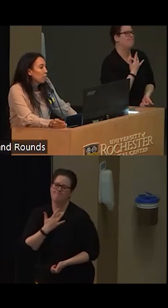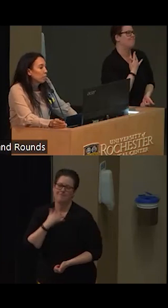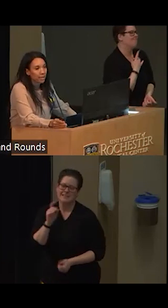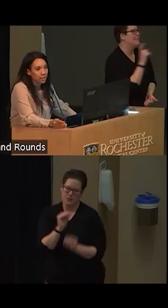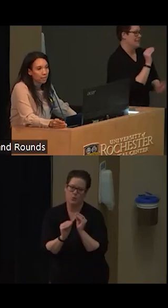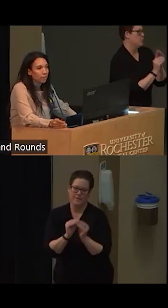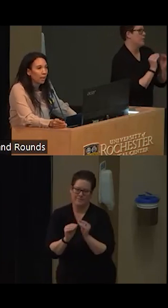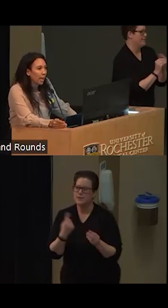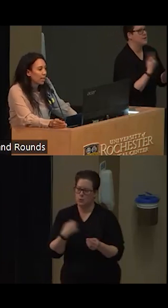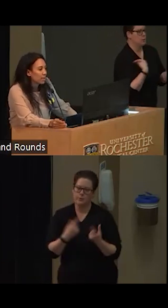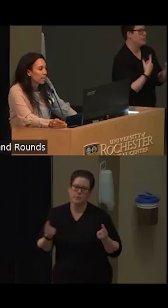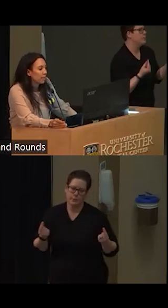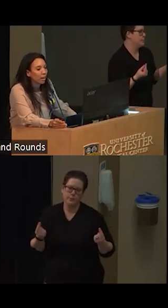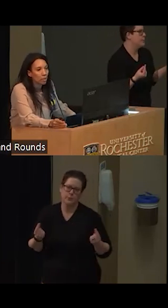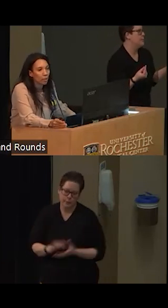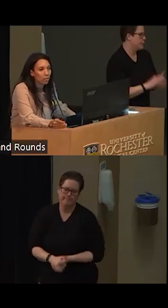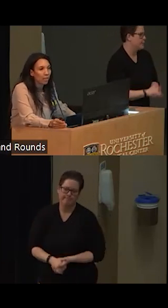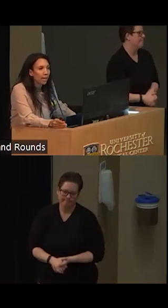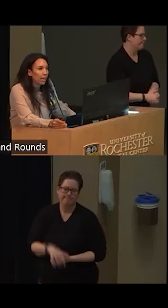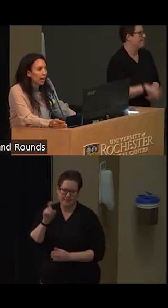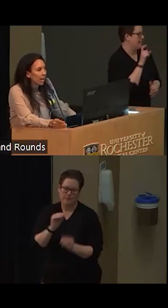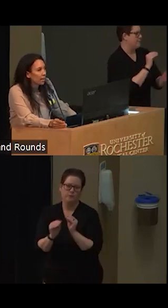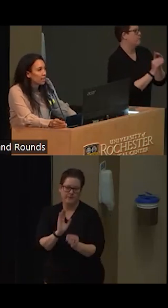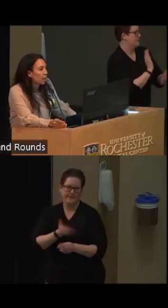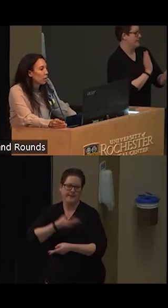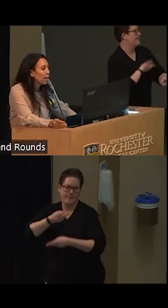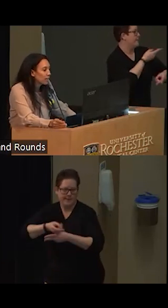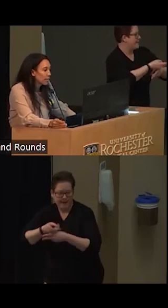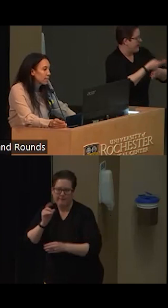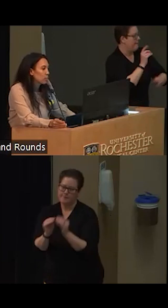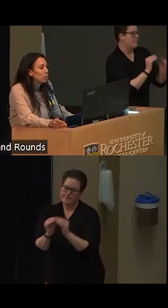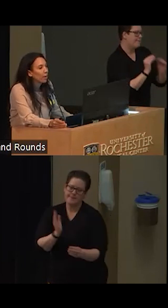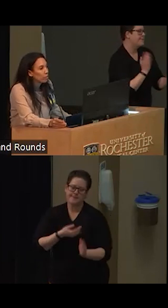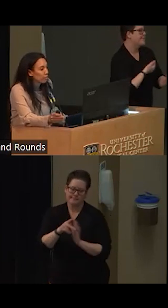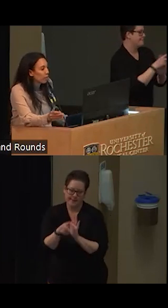practice and in the care that we were providing and in our policies and we wanted to review